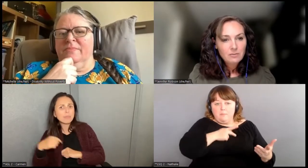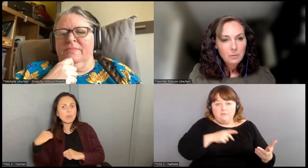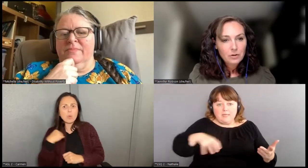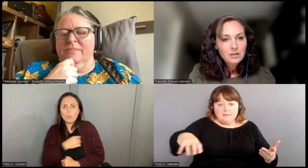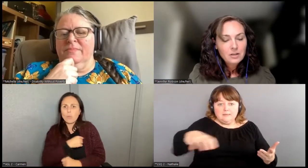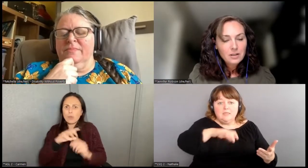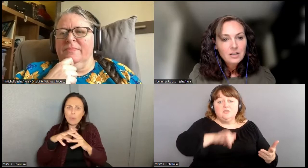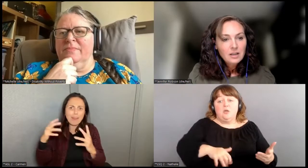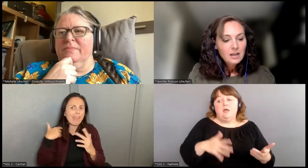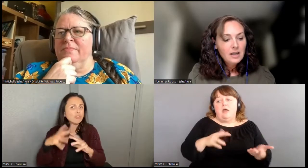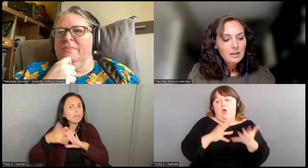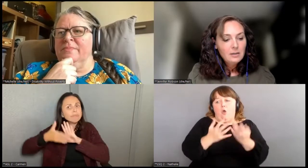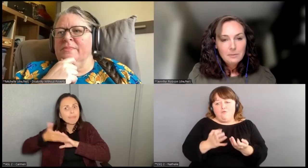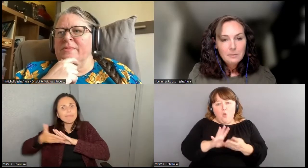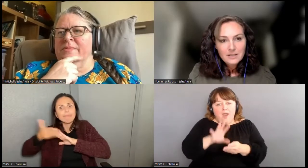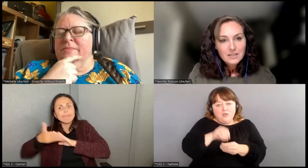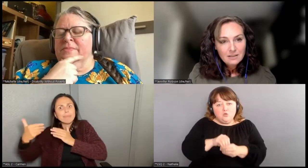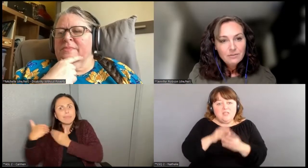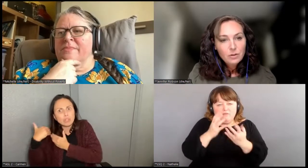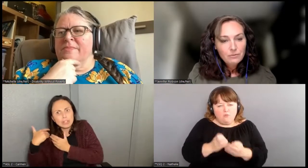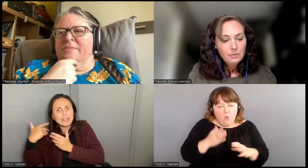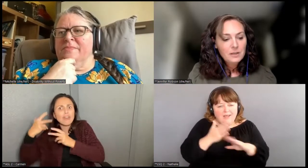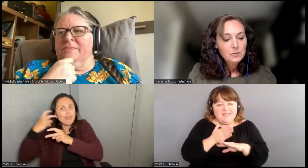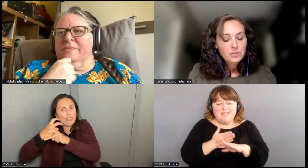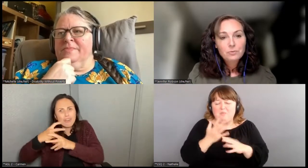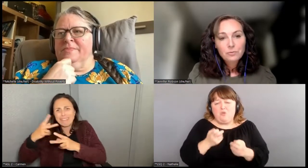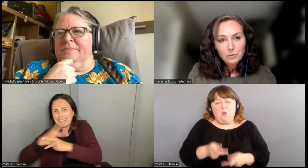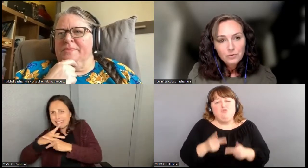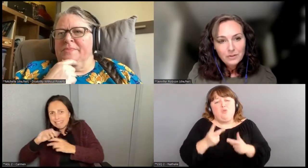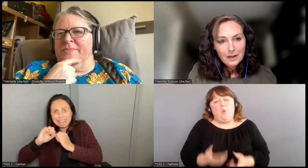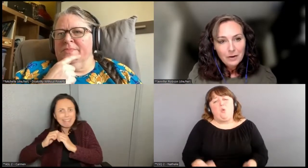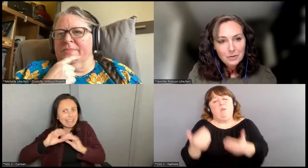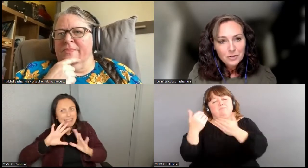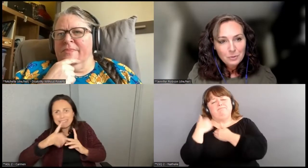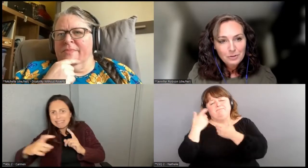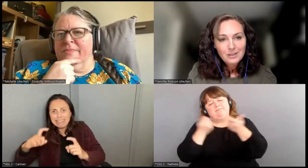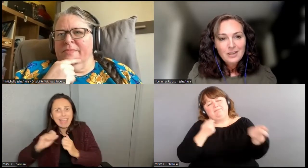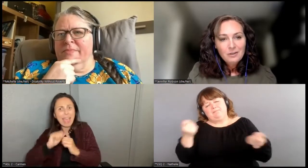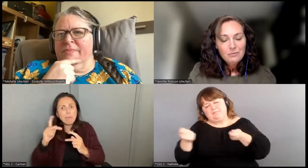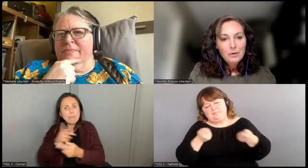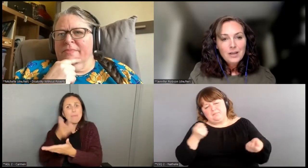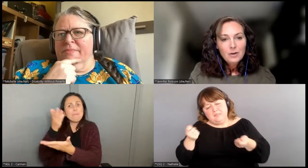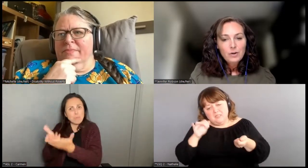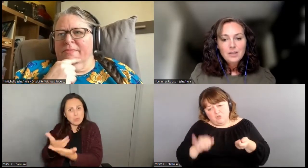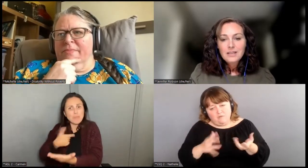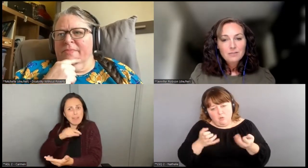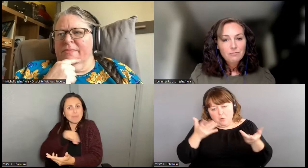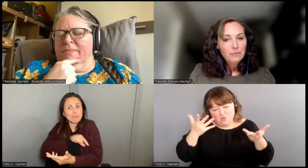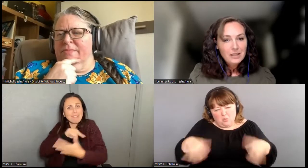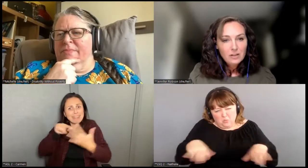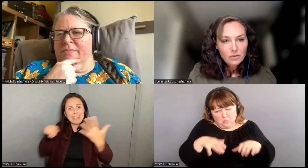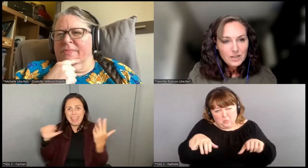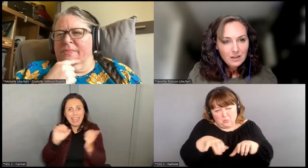BURDEN TO MAKE IT DIFFICULT TO PROVE PEOPLE ARE ELIGIBLE FOR IT OR IT TAKE AS LONG TIME